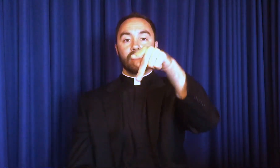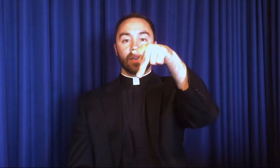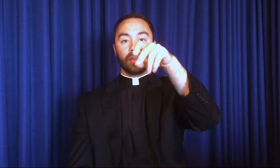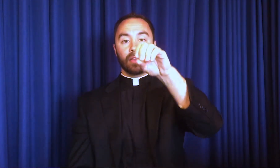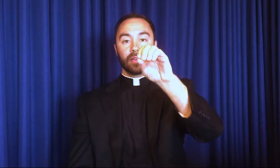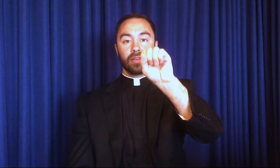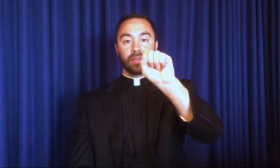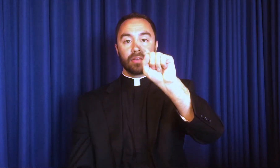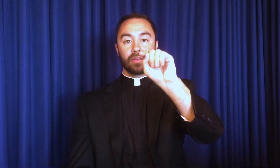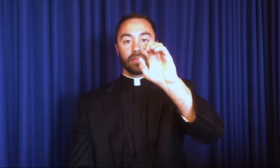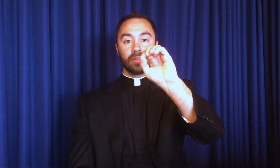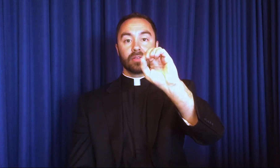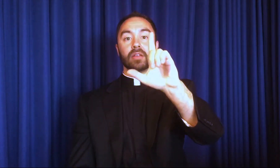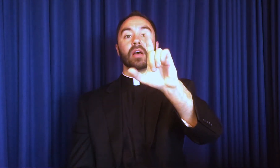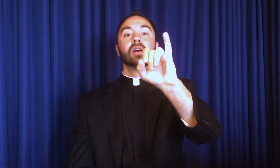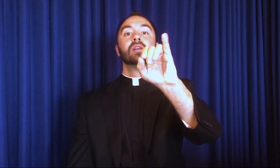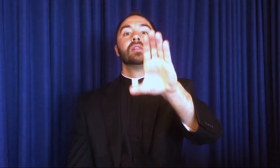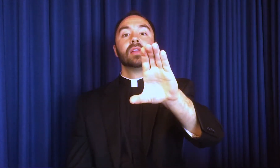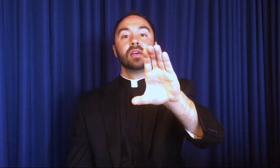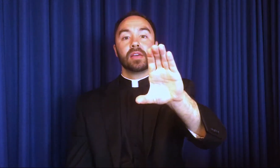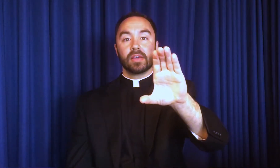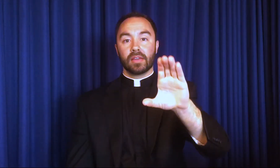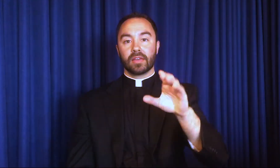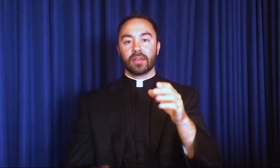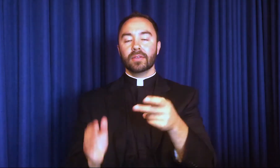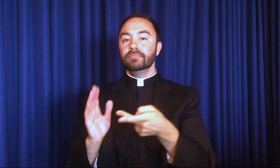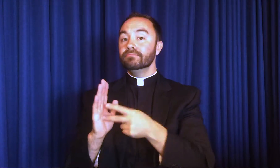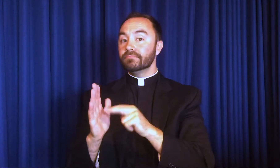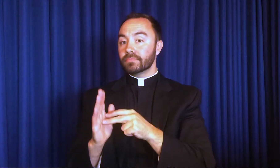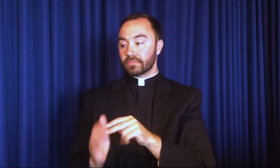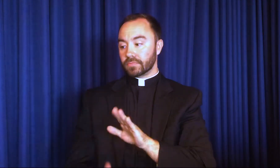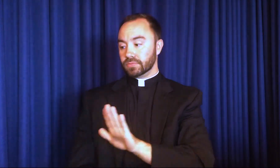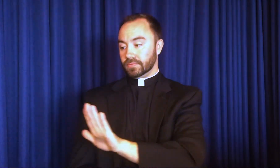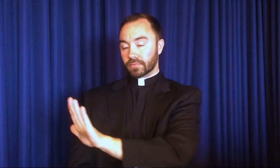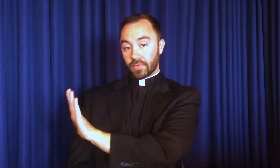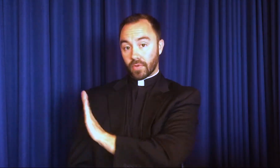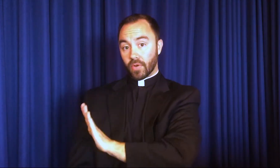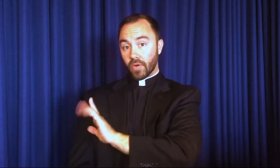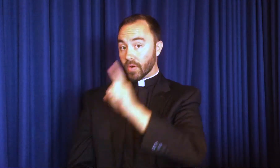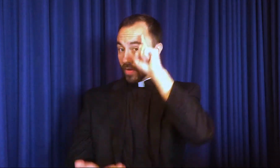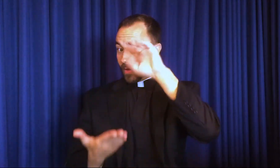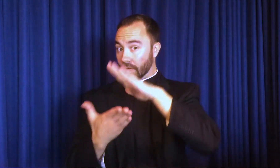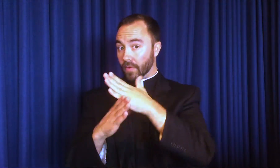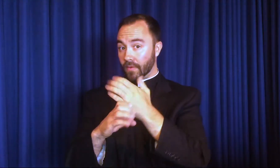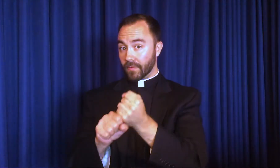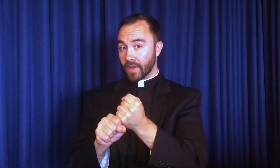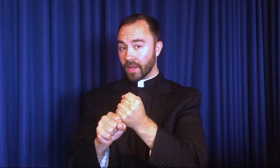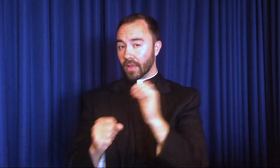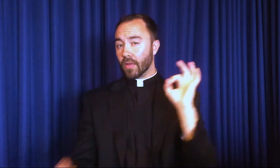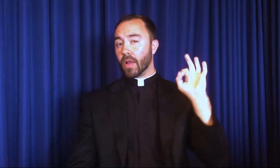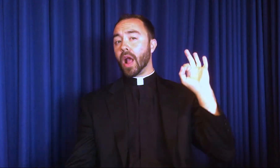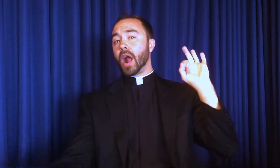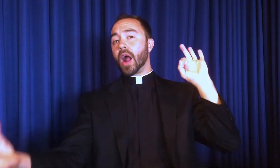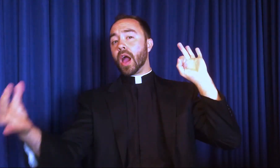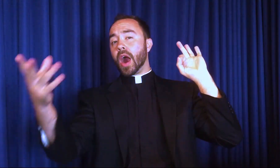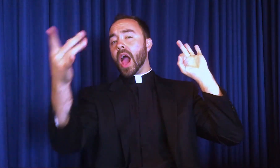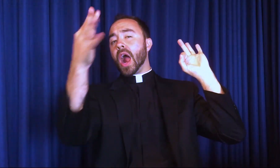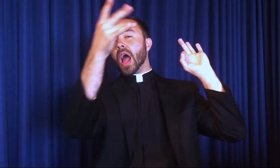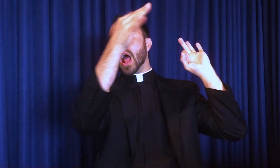is "apostolic". Now when I say apostolic what I mean is that first and foremost